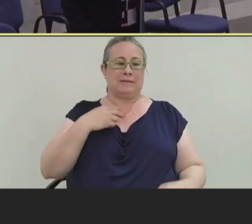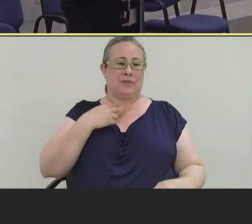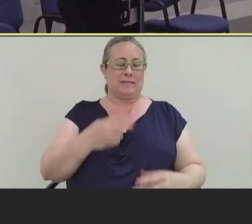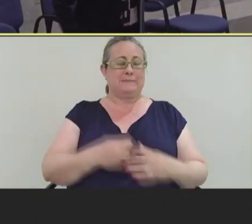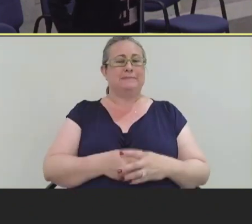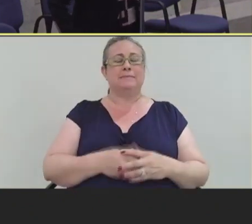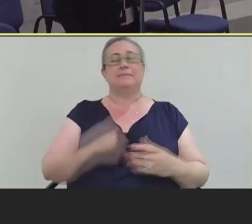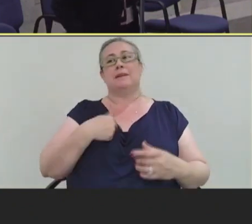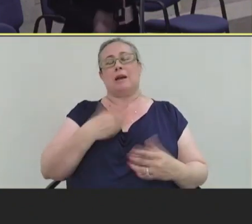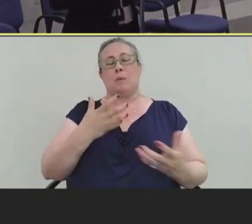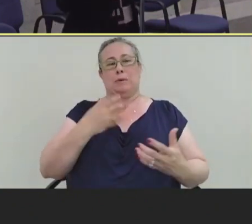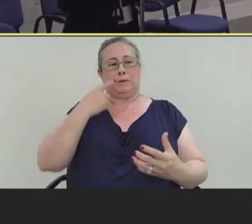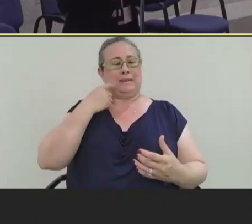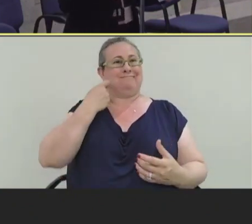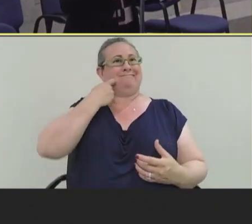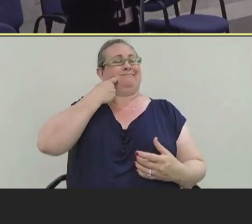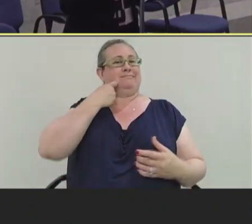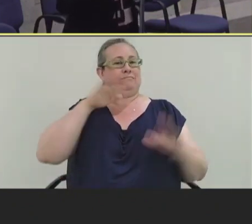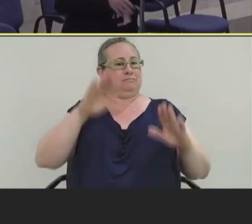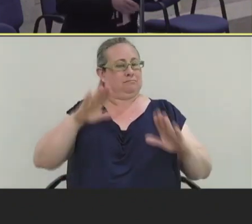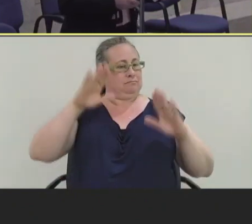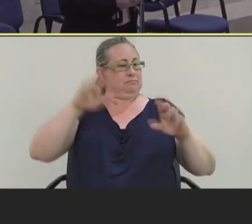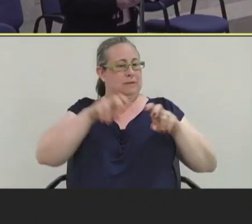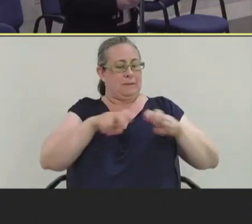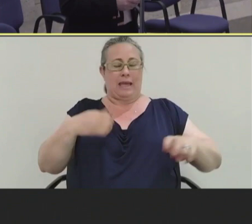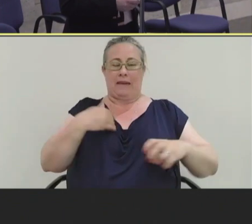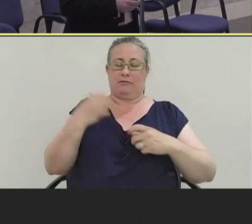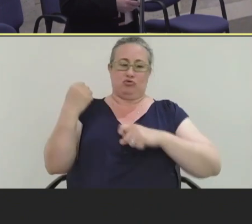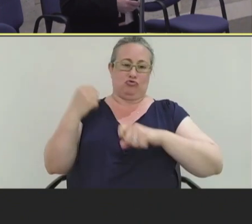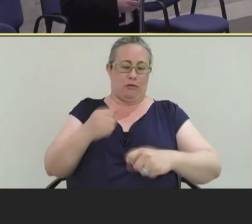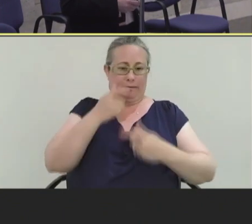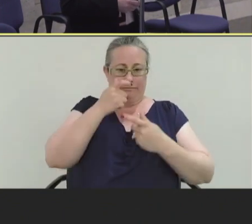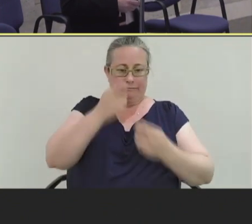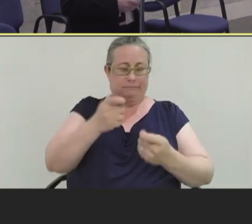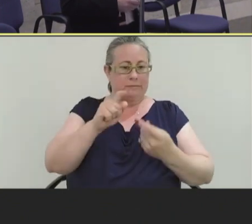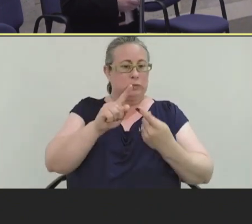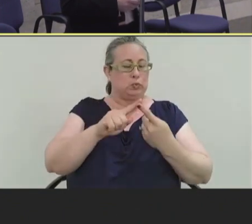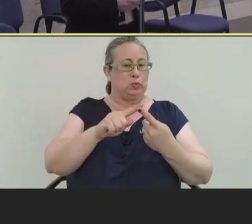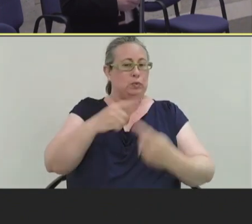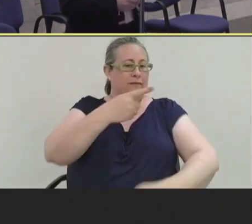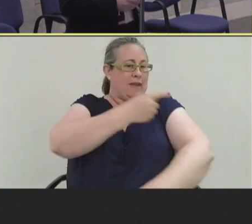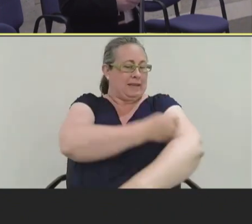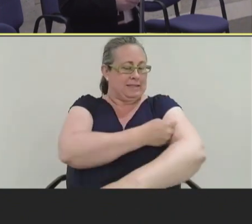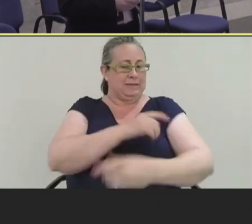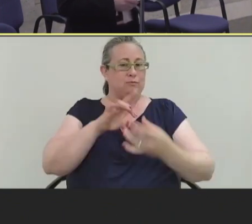excellent panel. I have a very strong interest in vaccines, cancer vaccines, and prevention